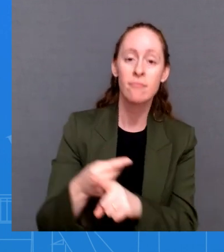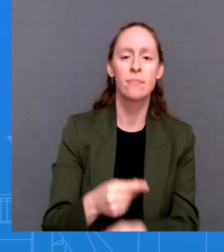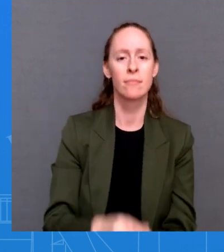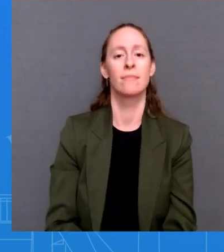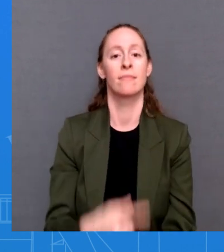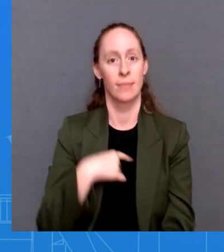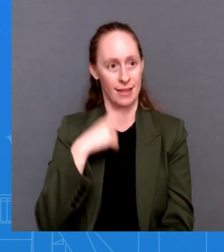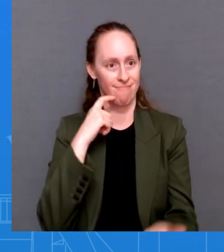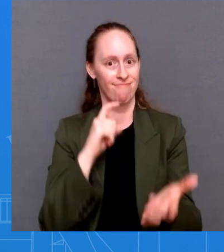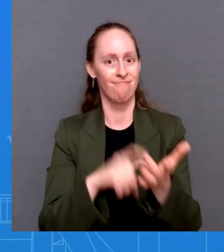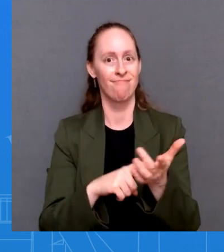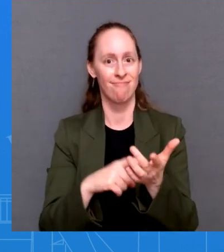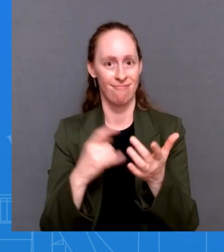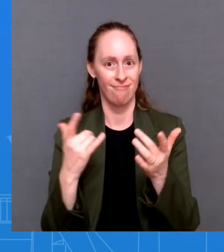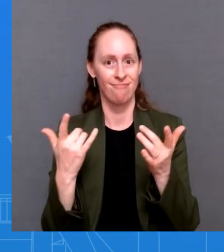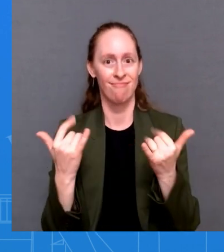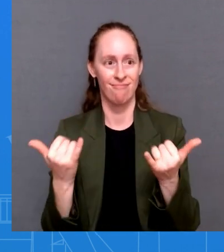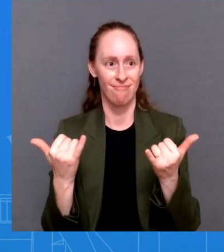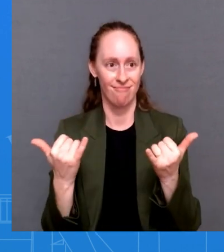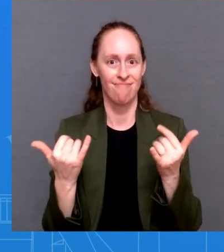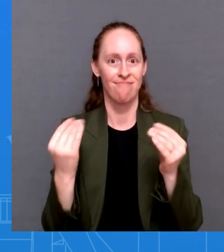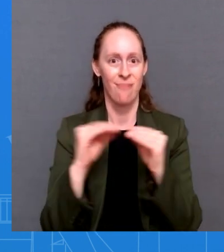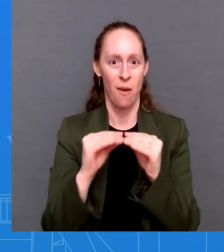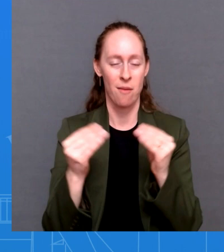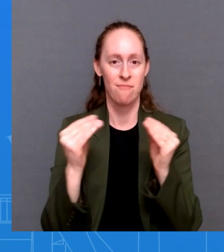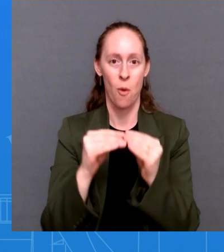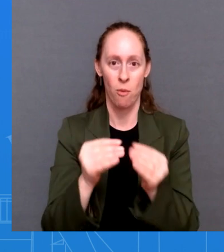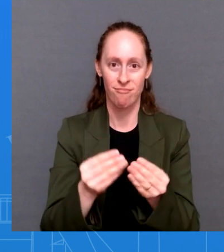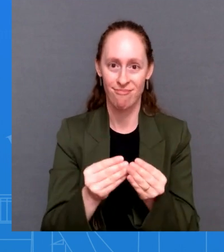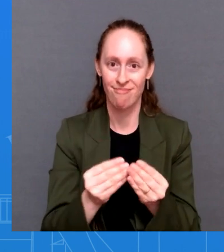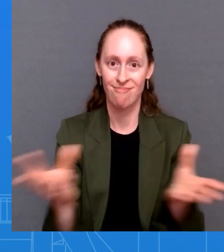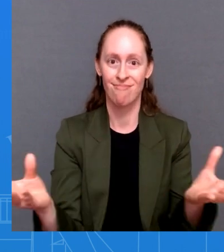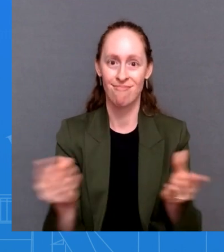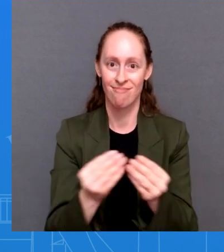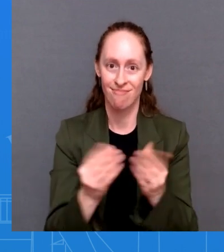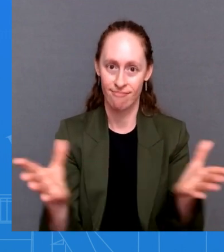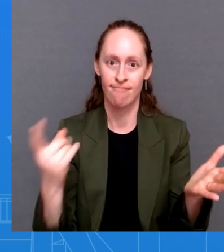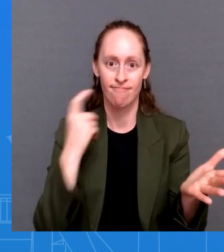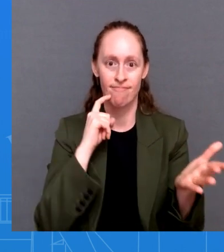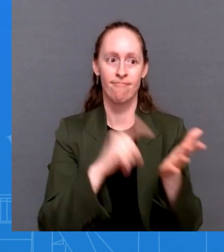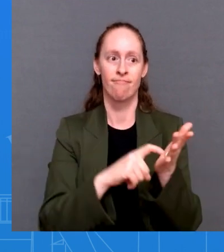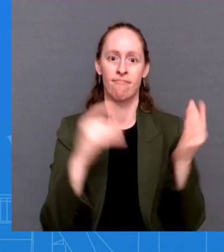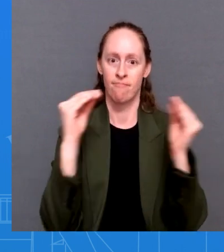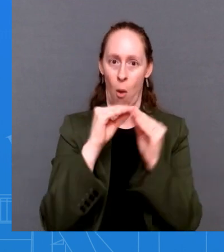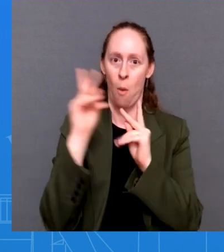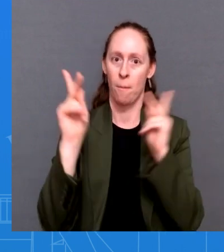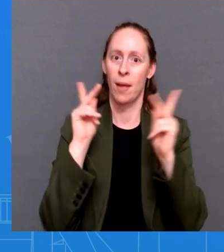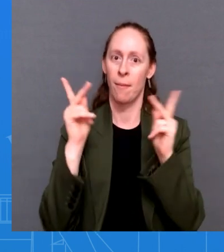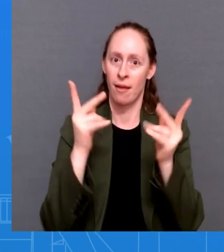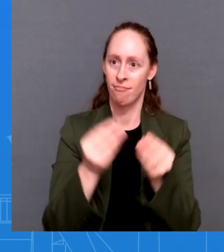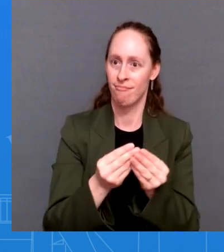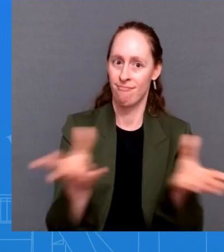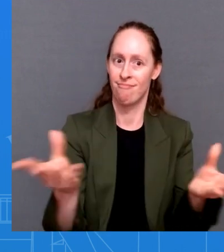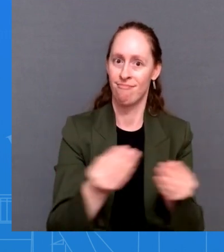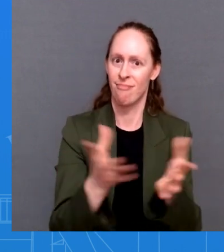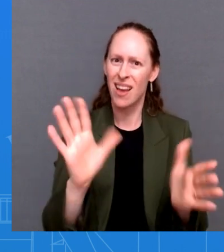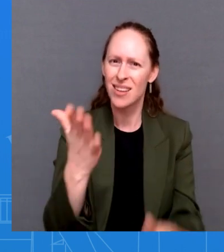it's still a net increase in doses. I'm not sure Bob or Don want to comment you. Ms. O'Connell: If I can just add one more piece to this. You know, the most important thing to us